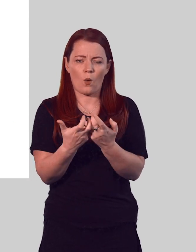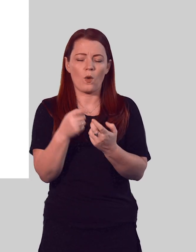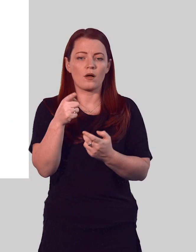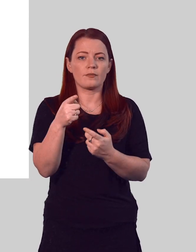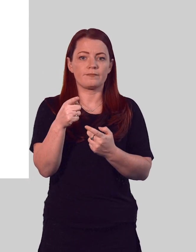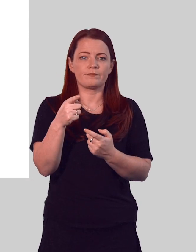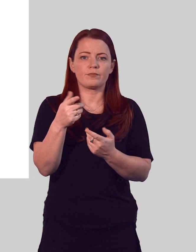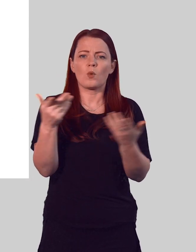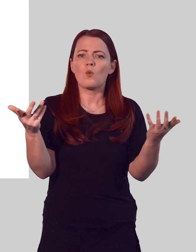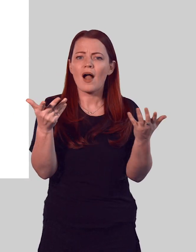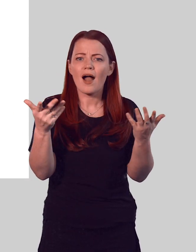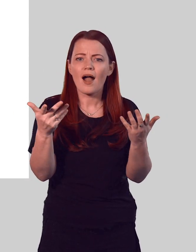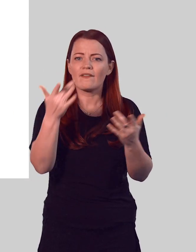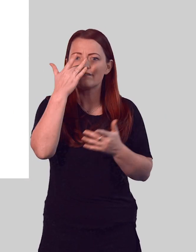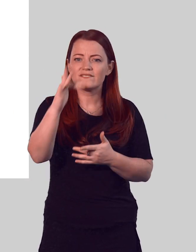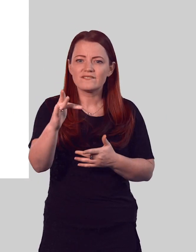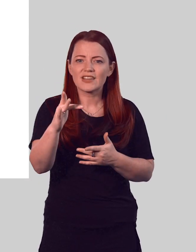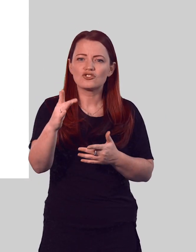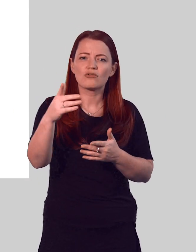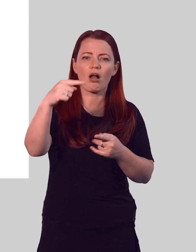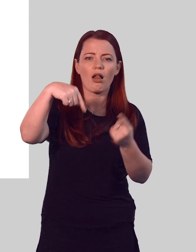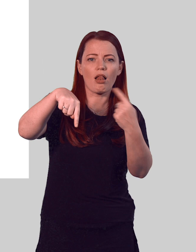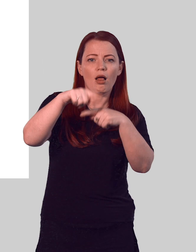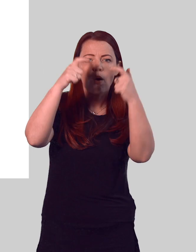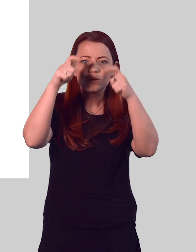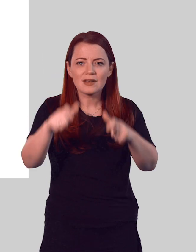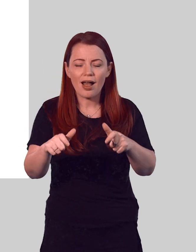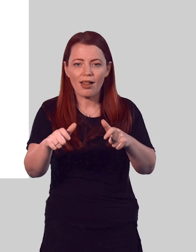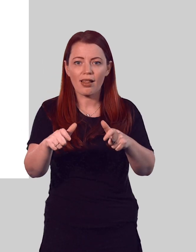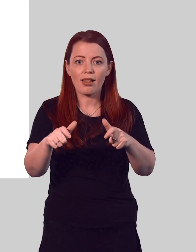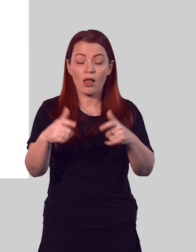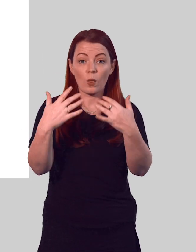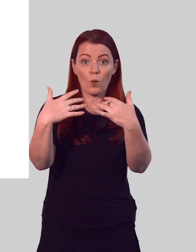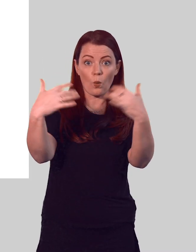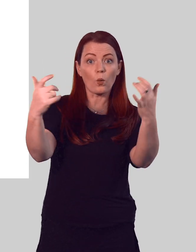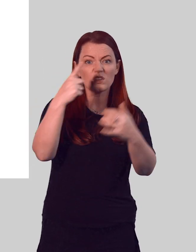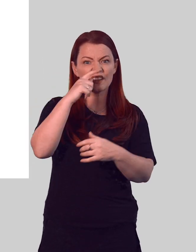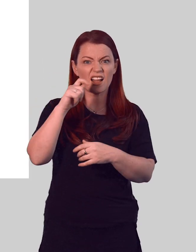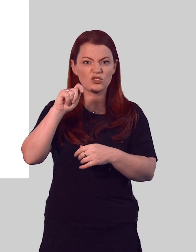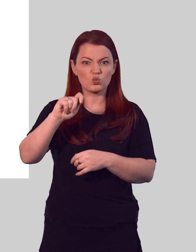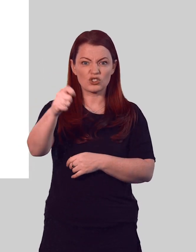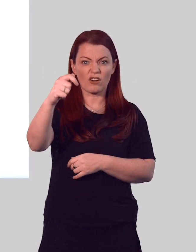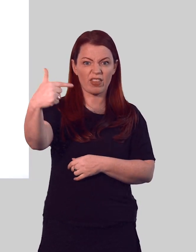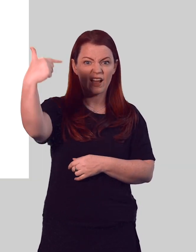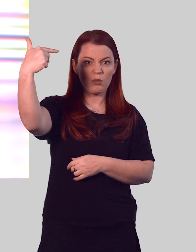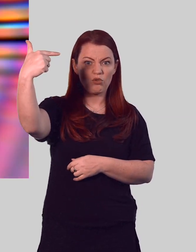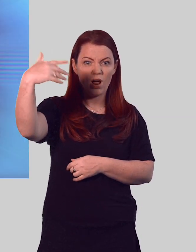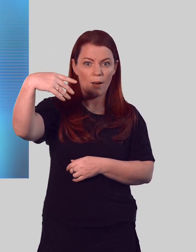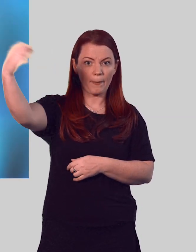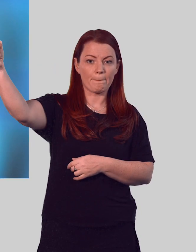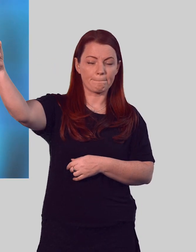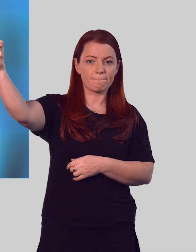is that in the video conferencing platform the audience member may turn off the camera at any point and this equates to